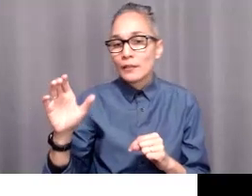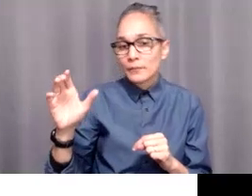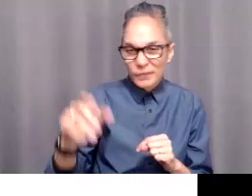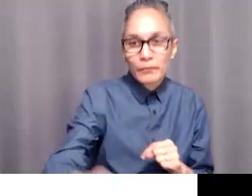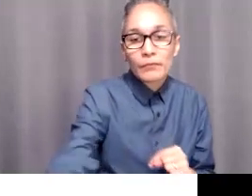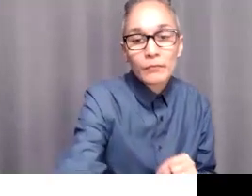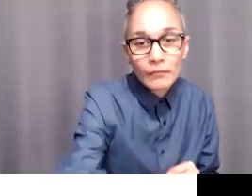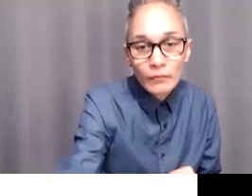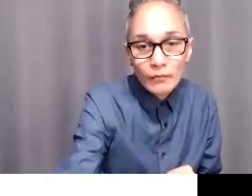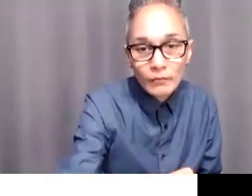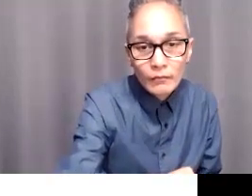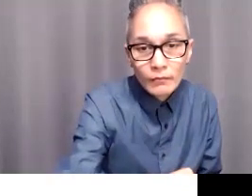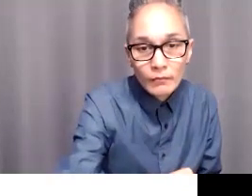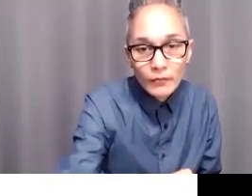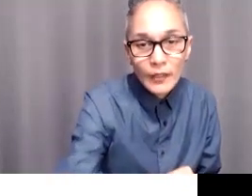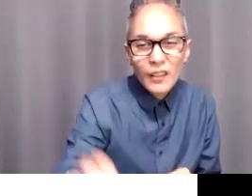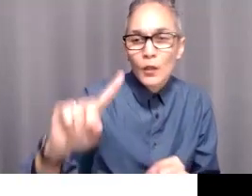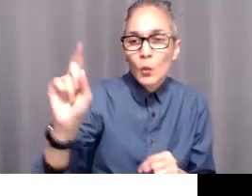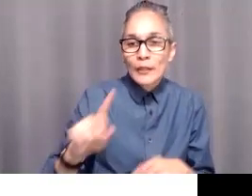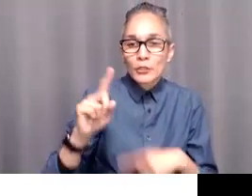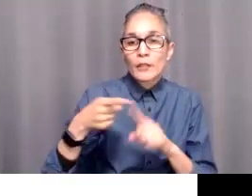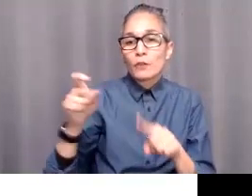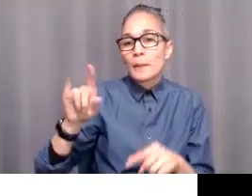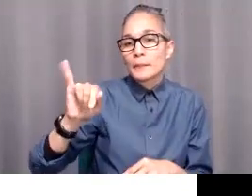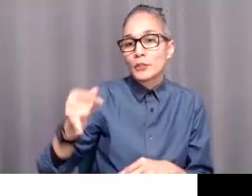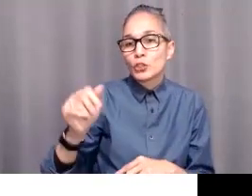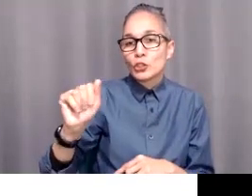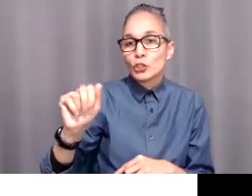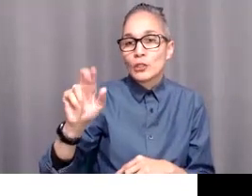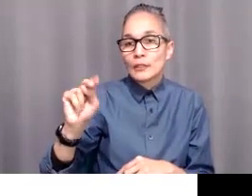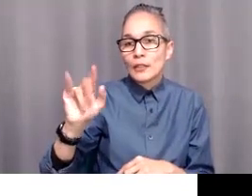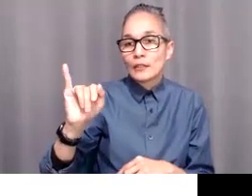Yes, by Jeanice about,